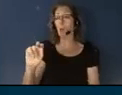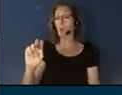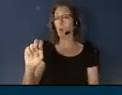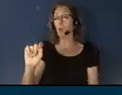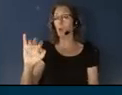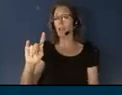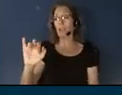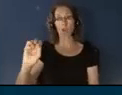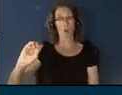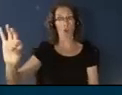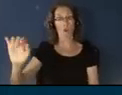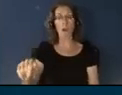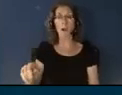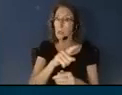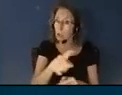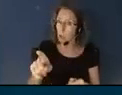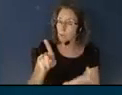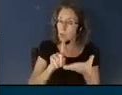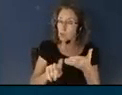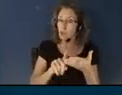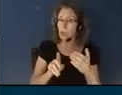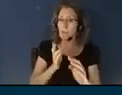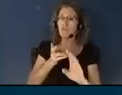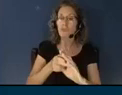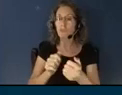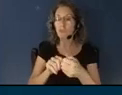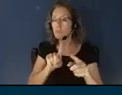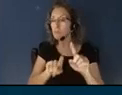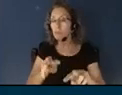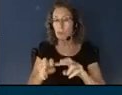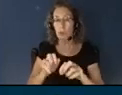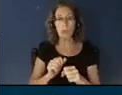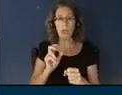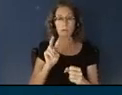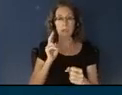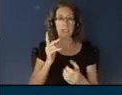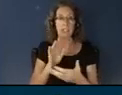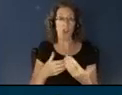to check your Mighty Network regularly you'll be able to catch everything. So I hope that um